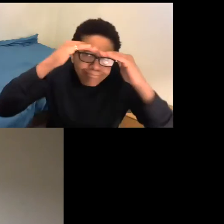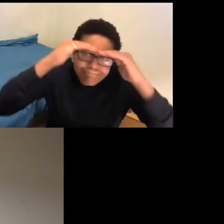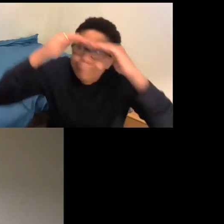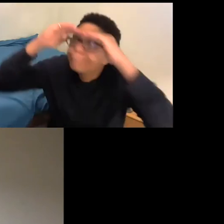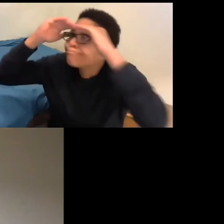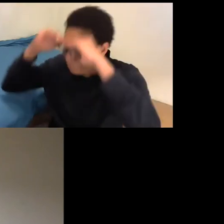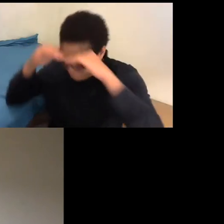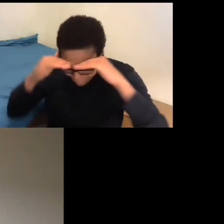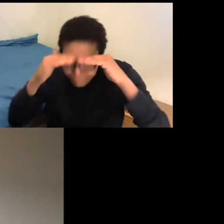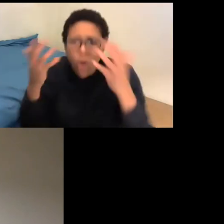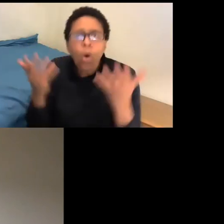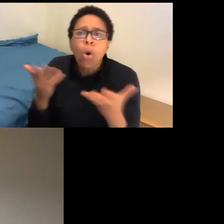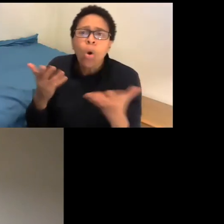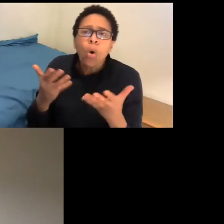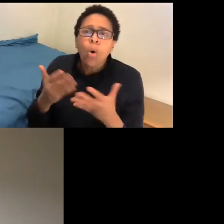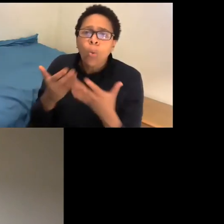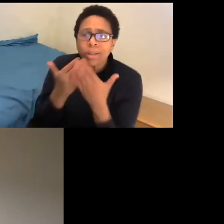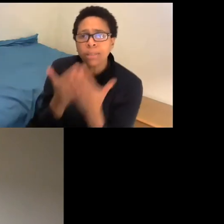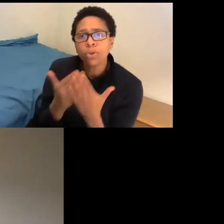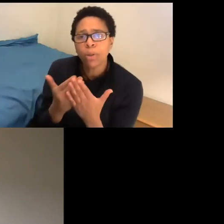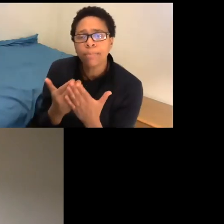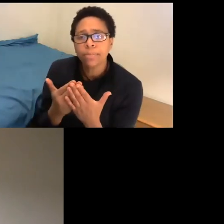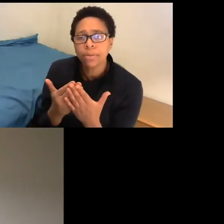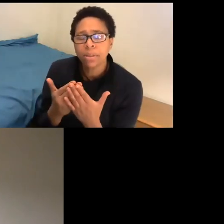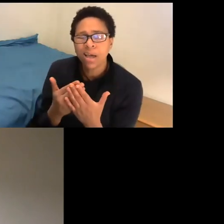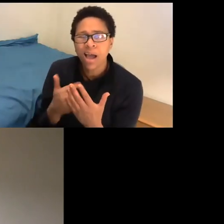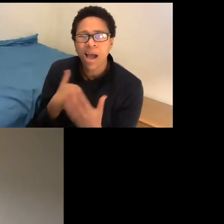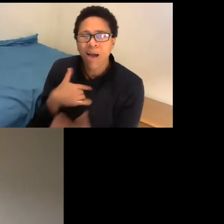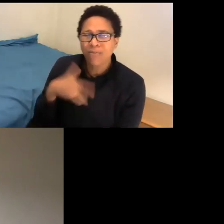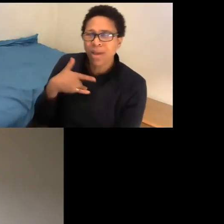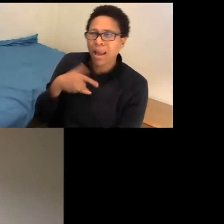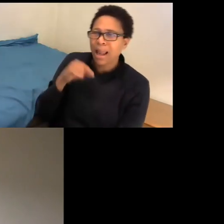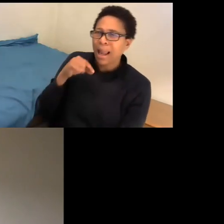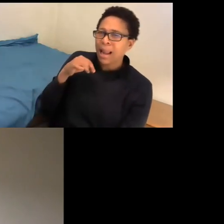know, I did feel quite tokenized in some interfaith panels on